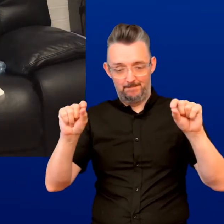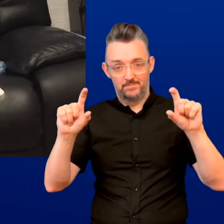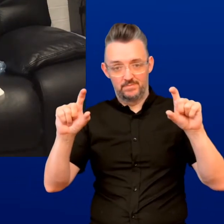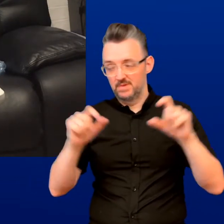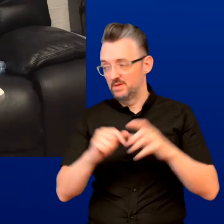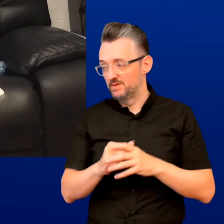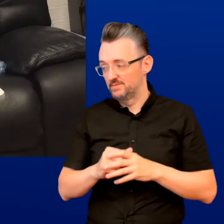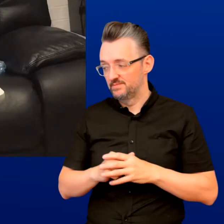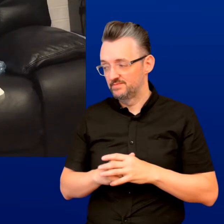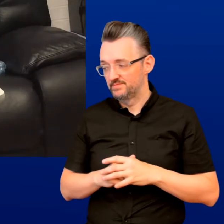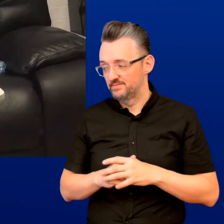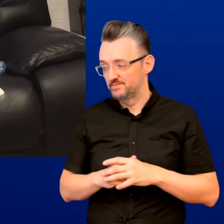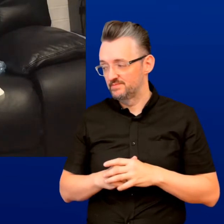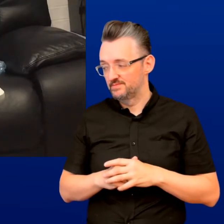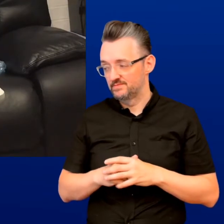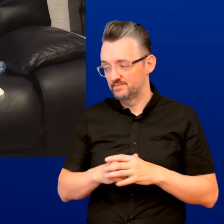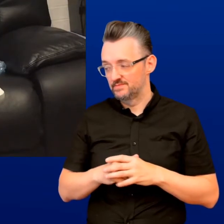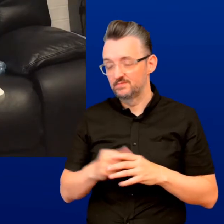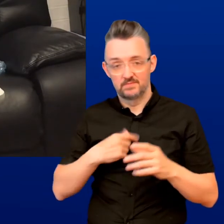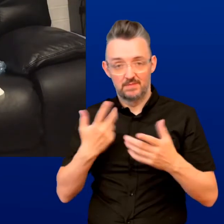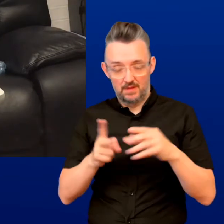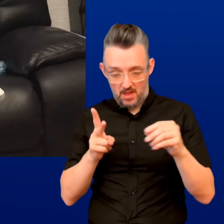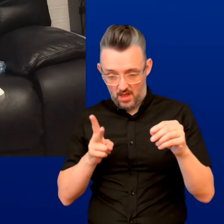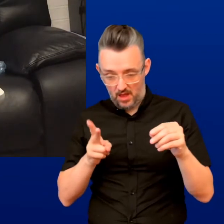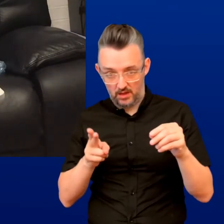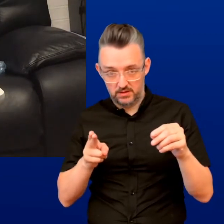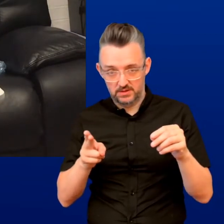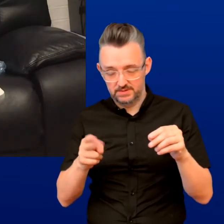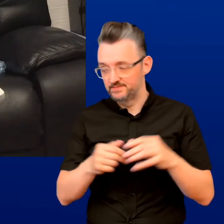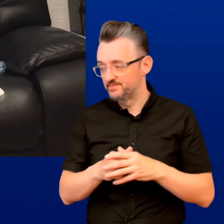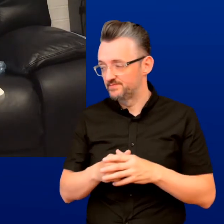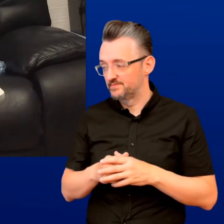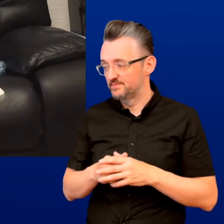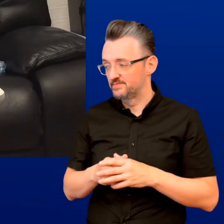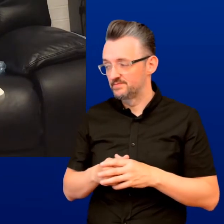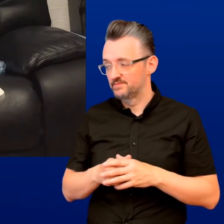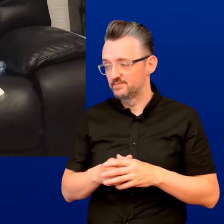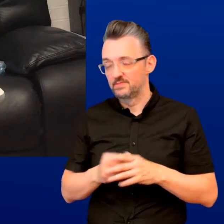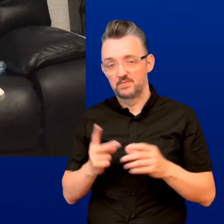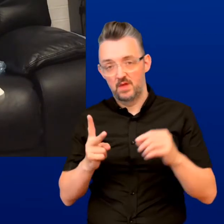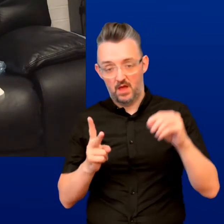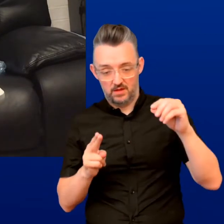...so I cut it out from the paper. I cut out the line from